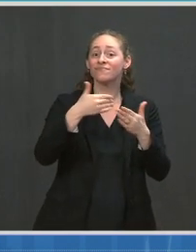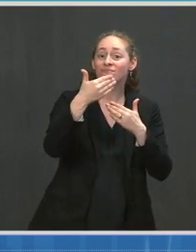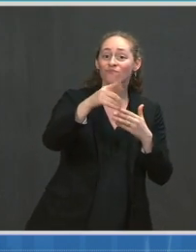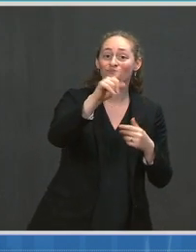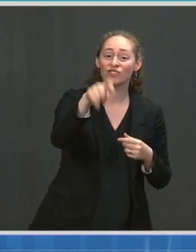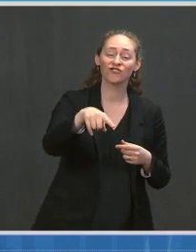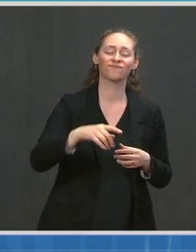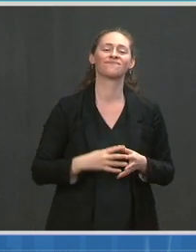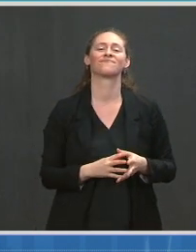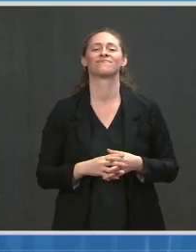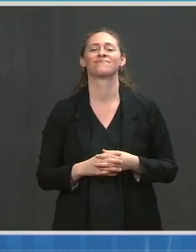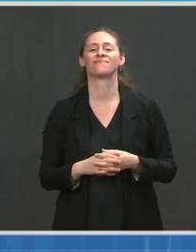Moderator: Josh Wingrove at Bloomberg.